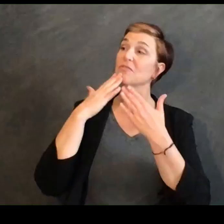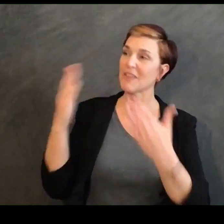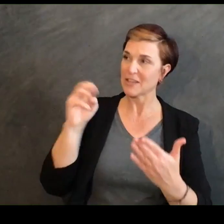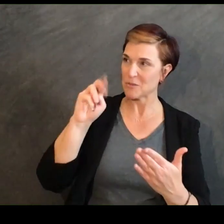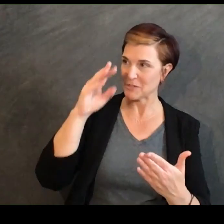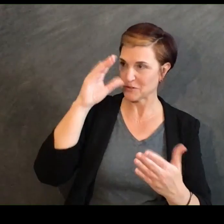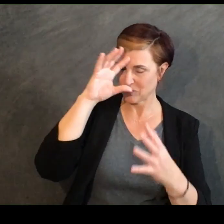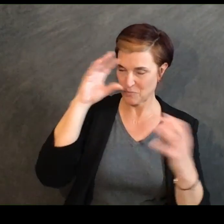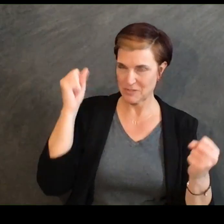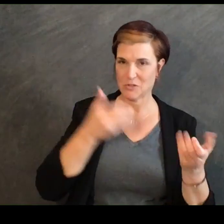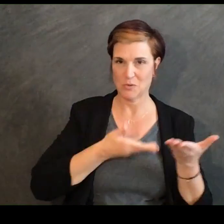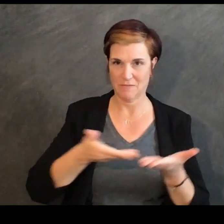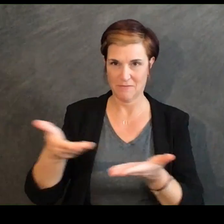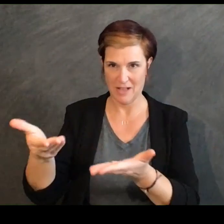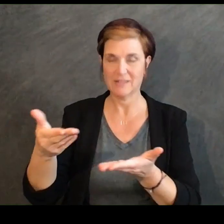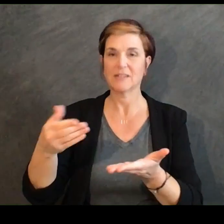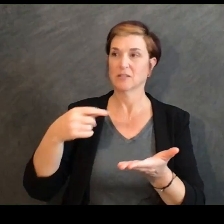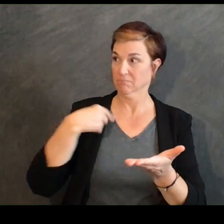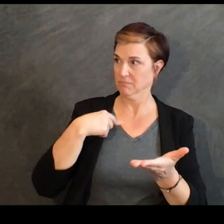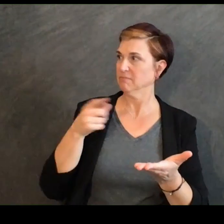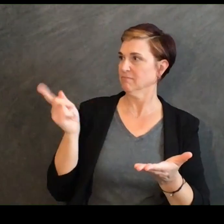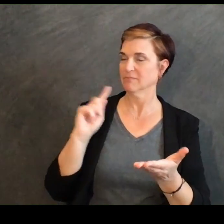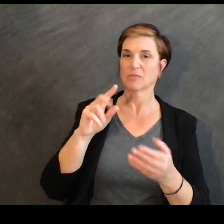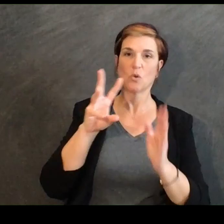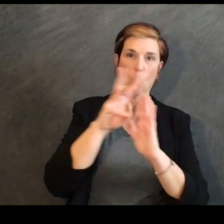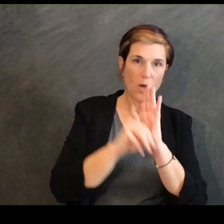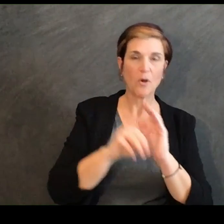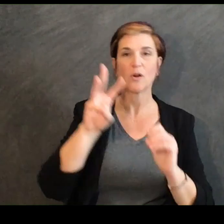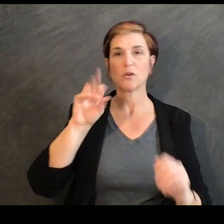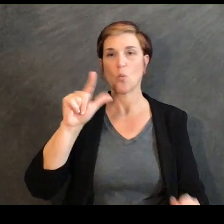along with our colleagues from Walmart and Walgreens and our partners at CVS